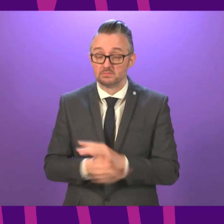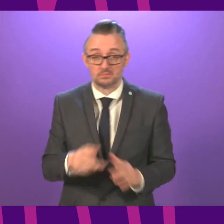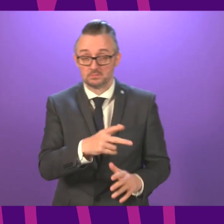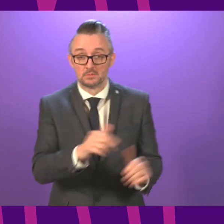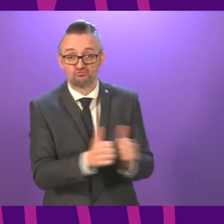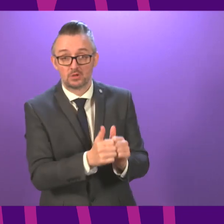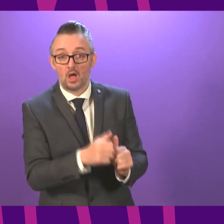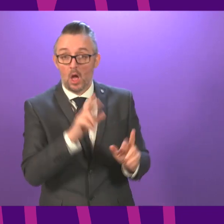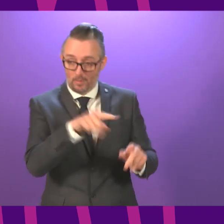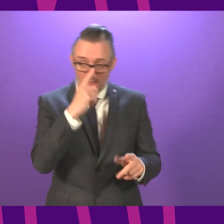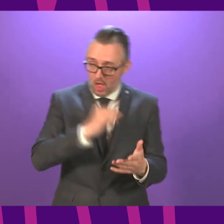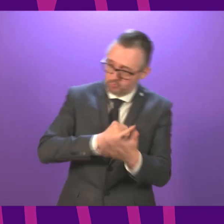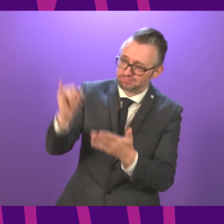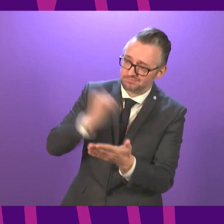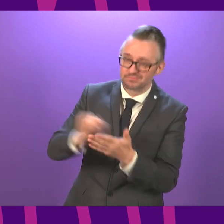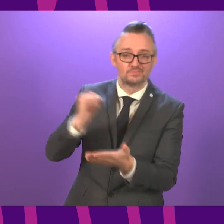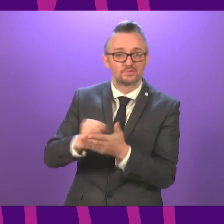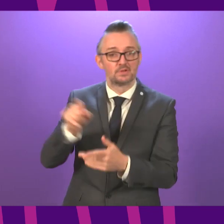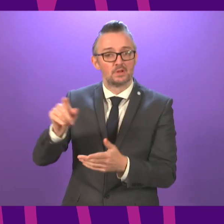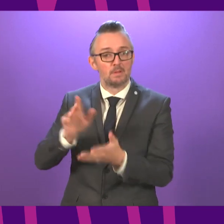Undoubtedly, a deal of some sort is better than no deal,